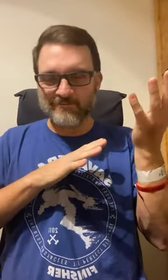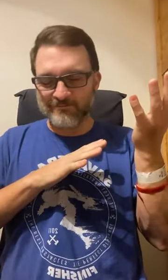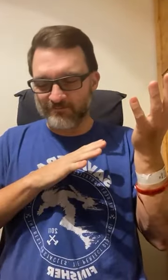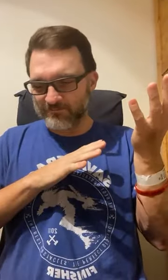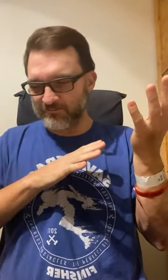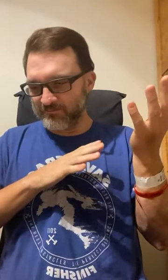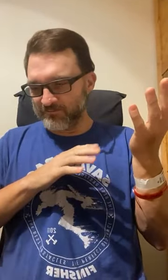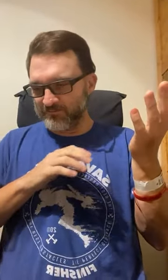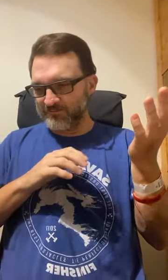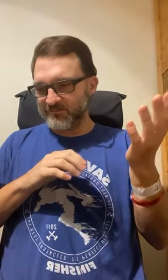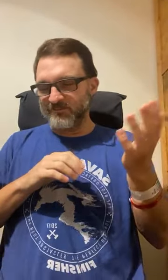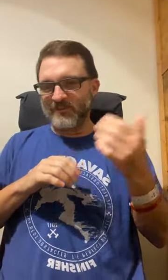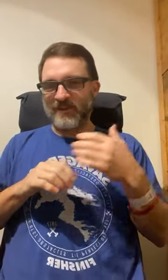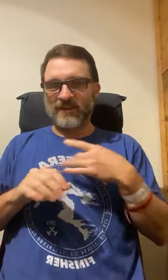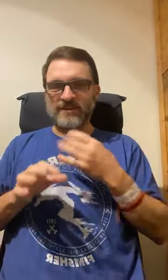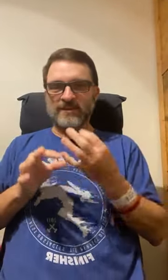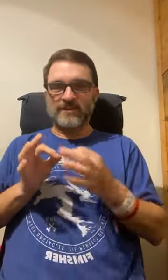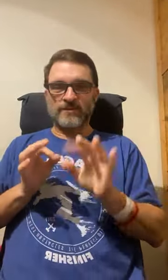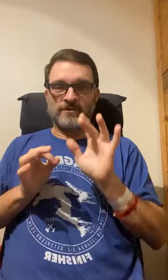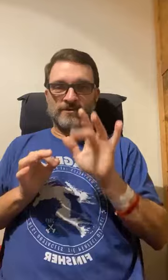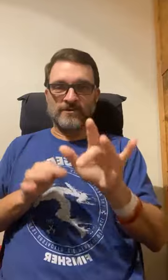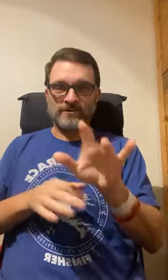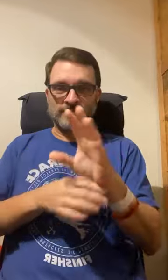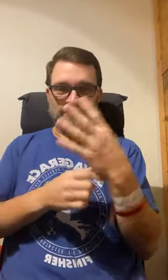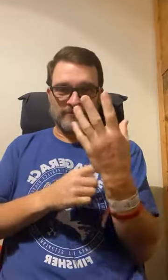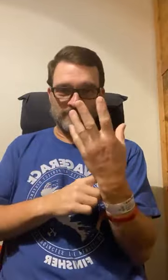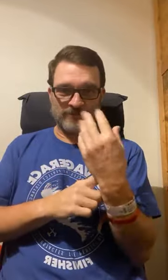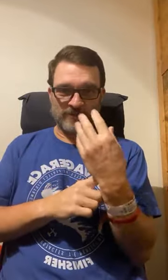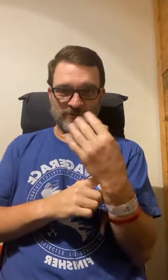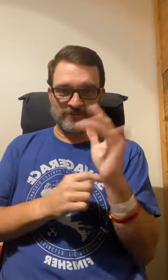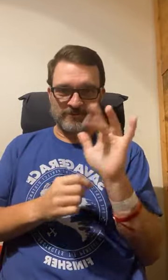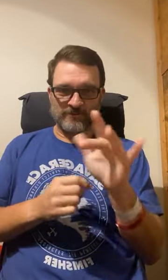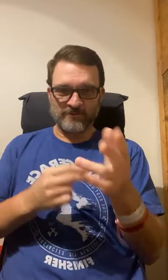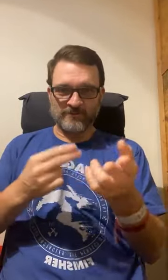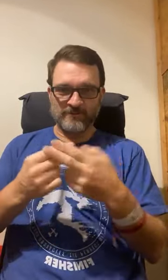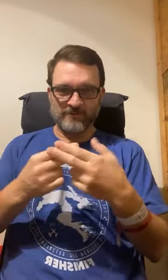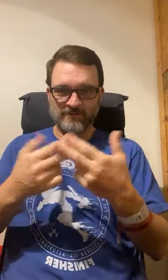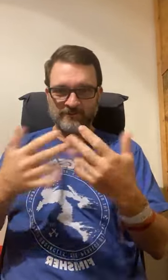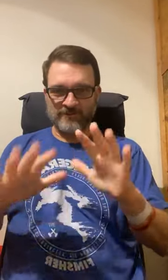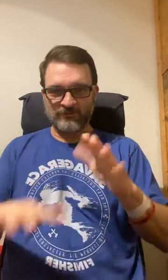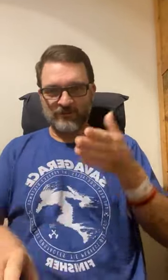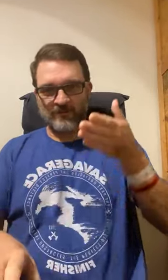I like to just simply click one button to video automatically then click to save and its already there.